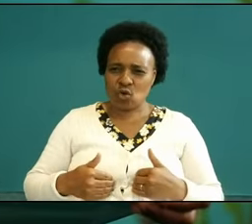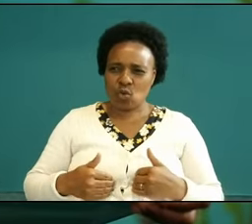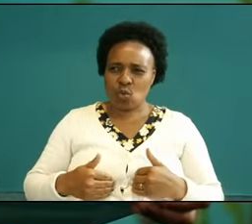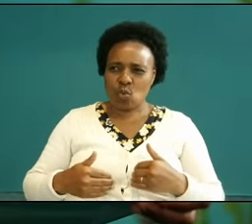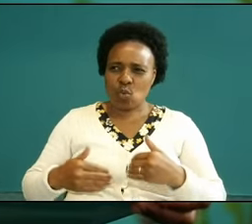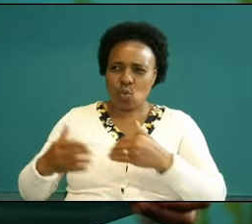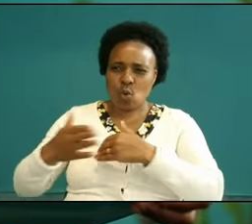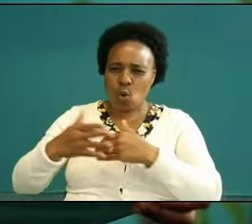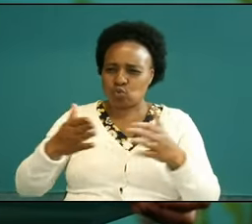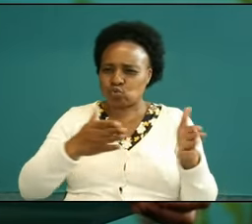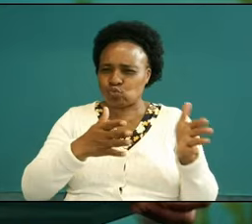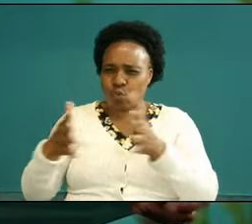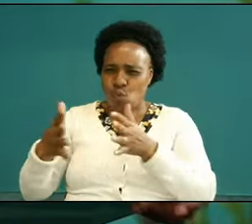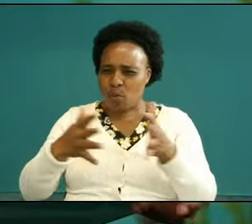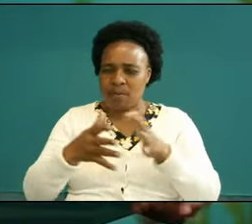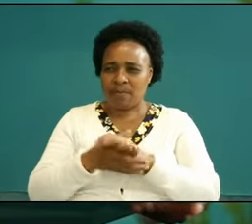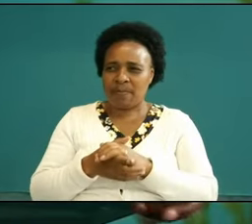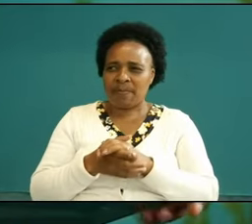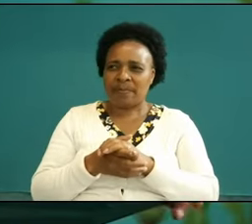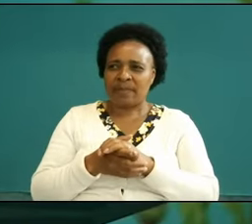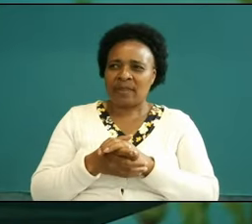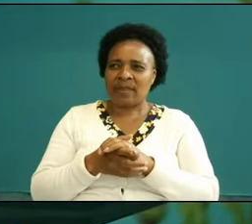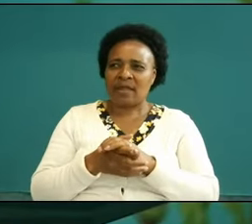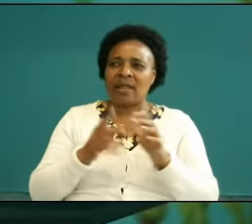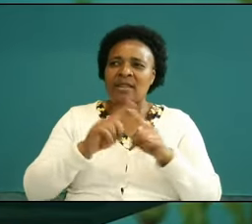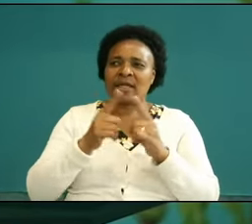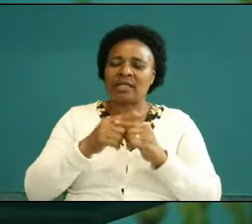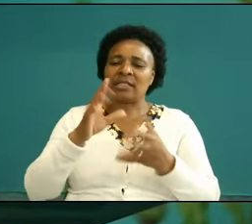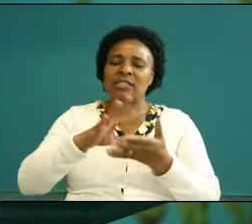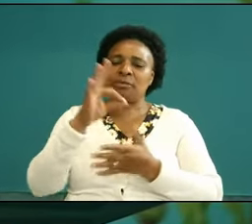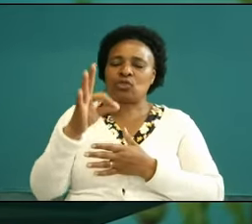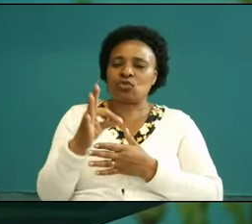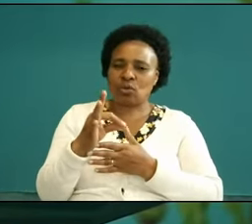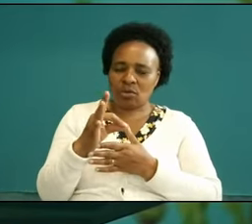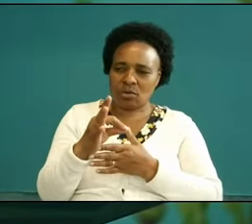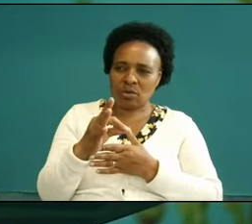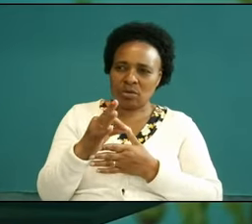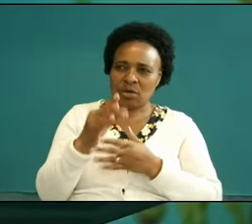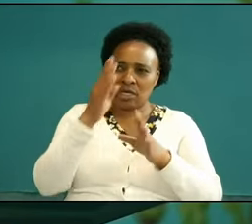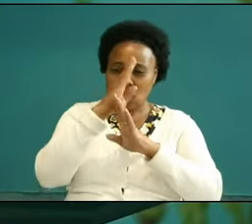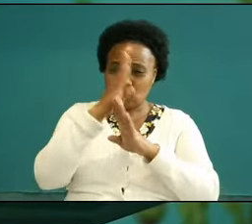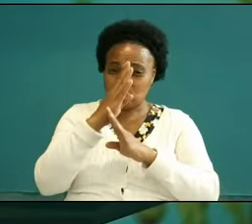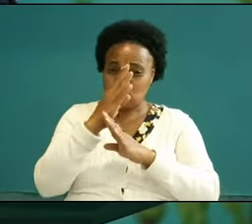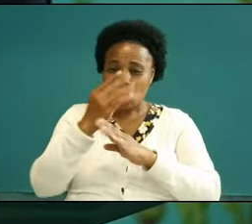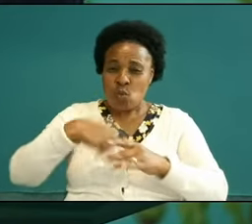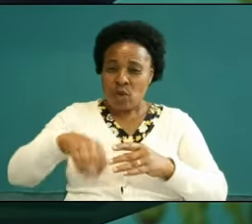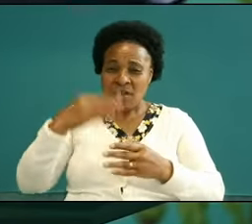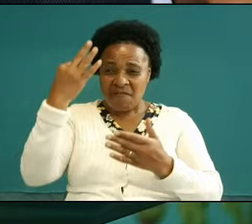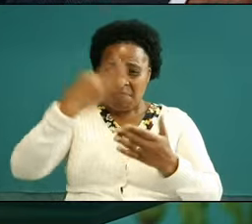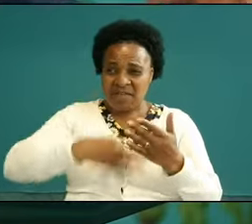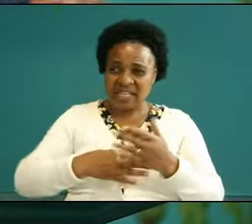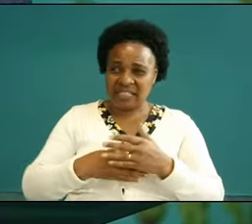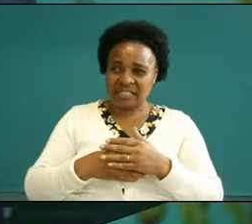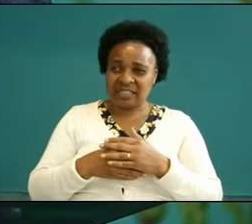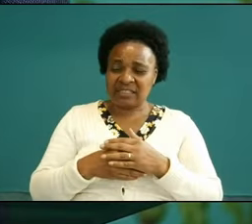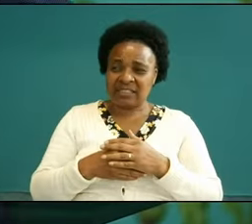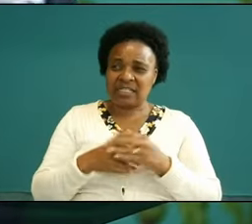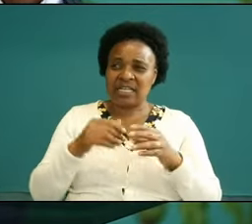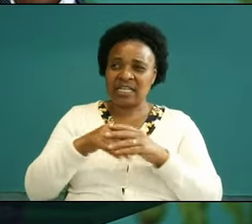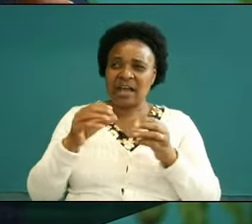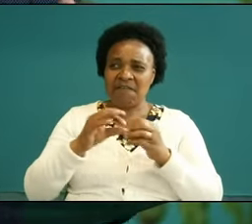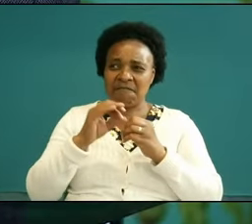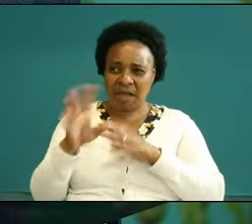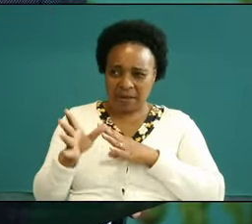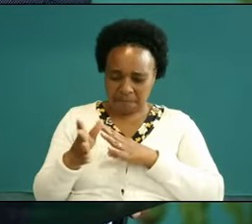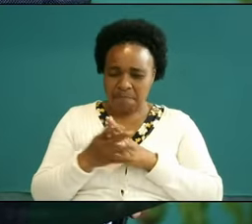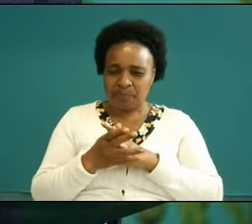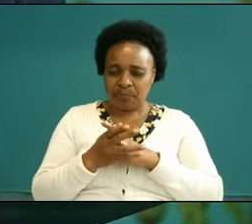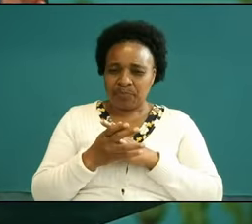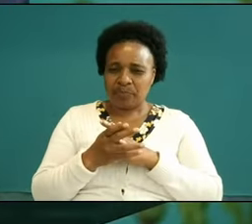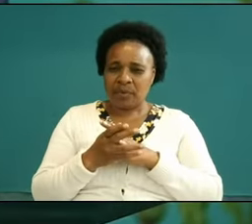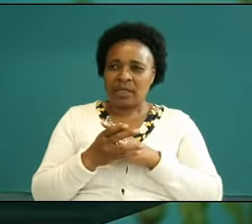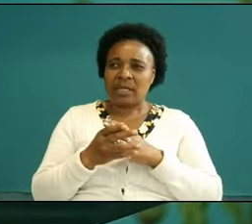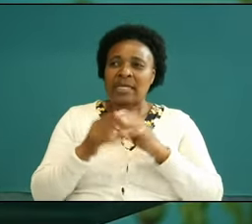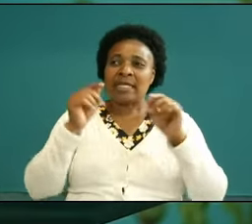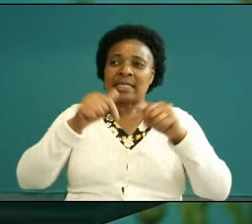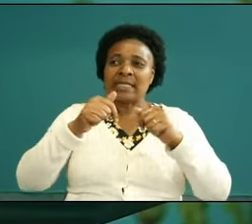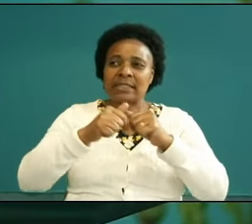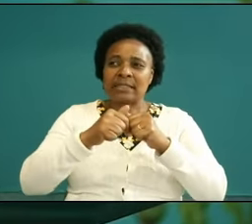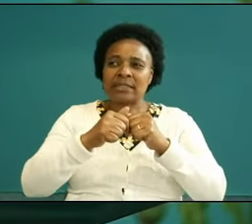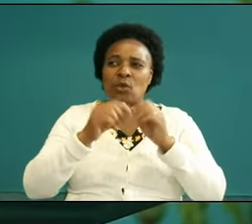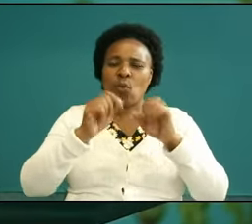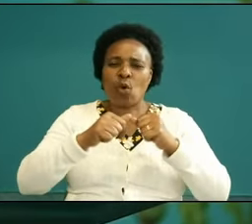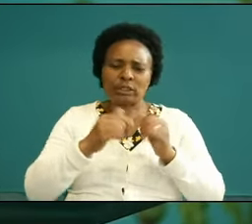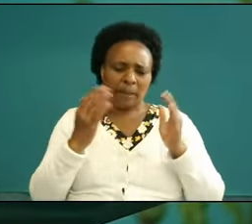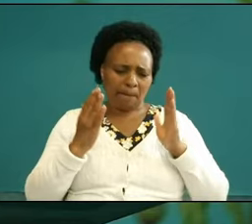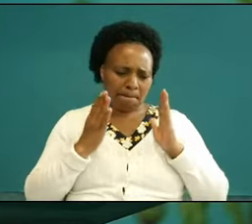struggle it implies that the spiritual battle we face is not distant or abstract it is personal and